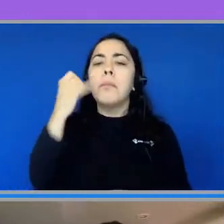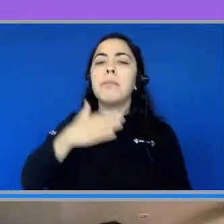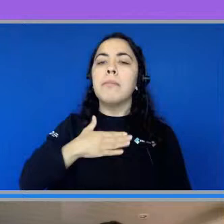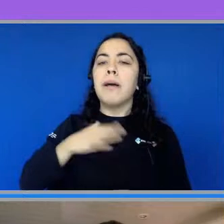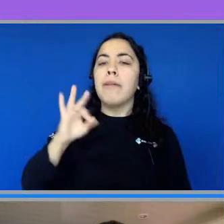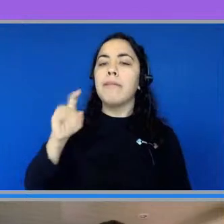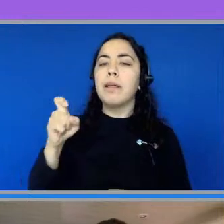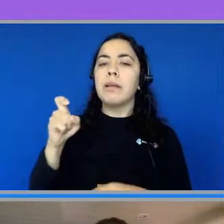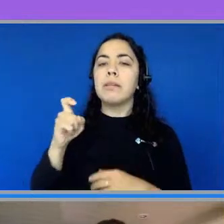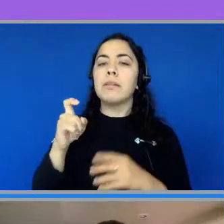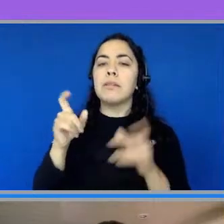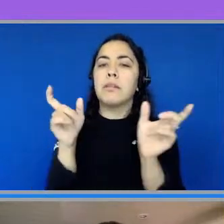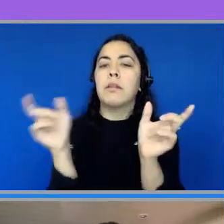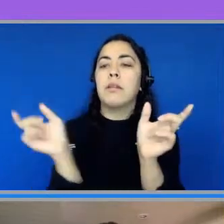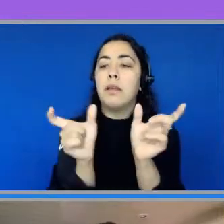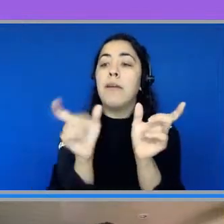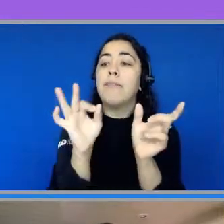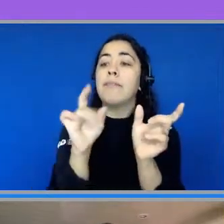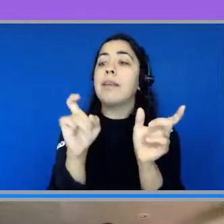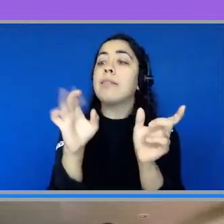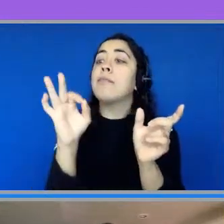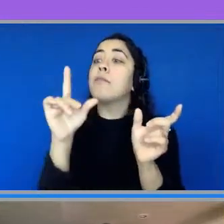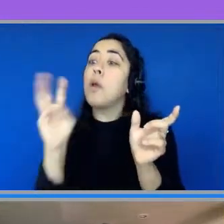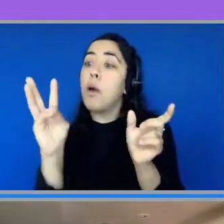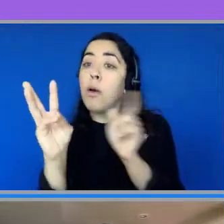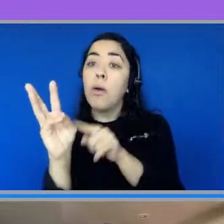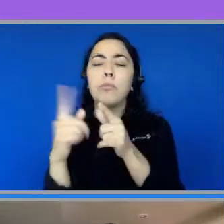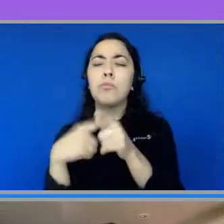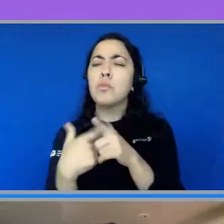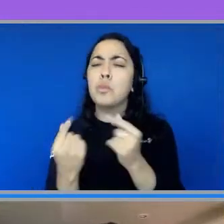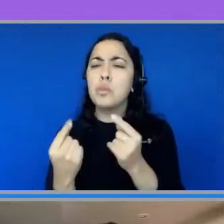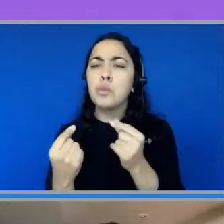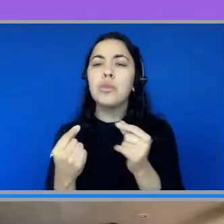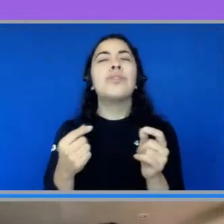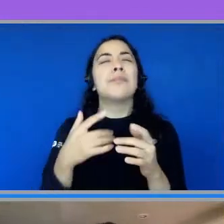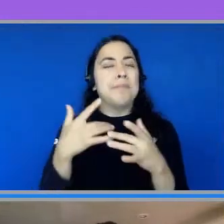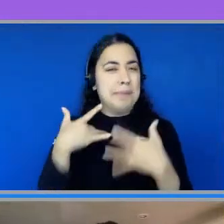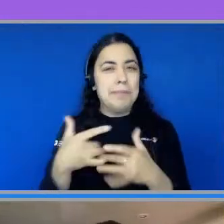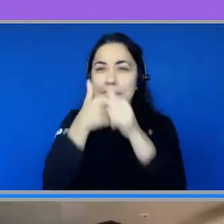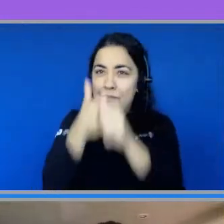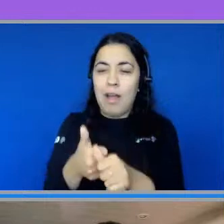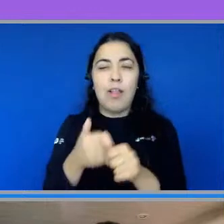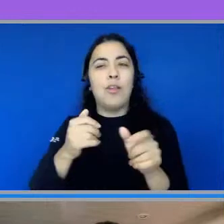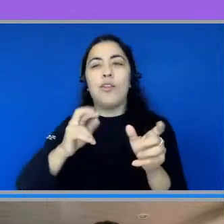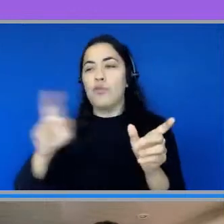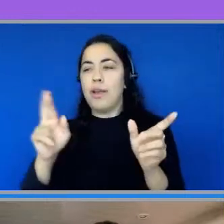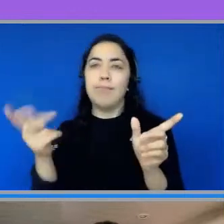flex container a reading flow value of flex flow, it will return to reading from right to